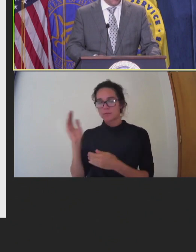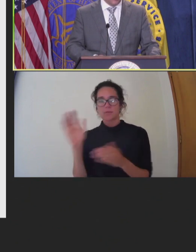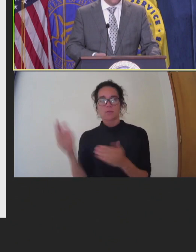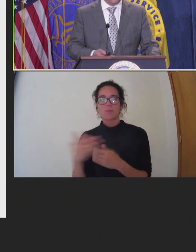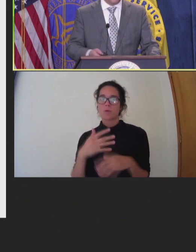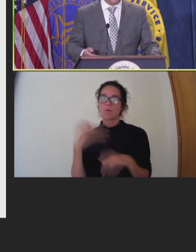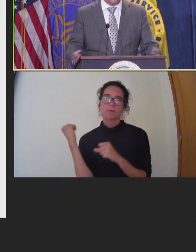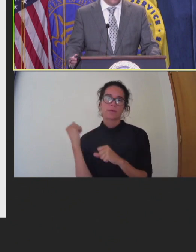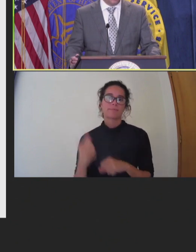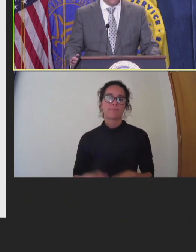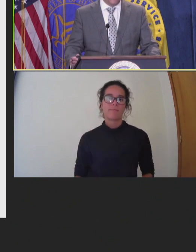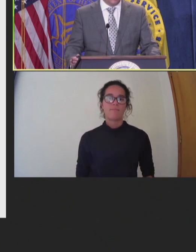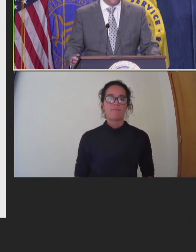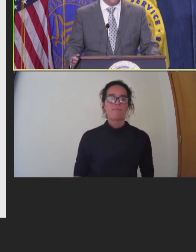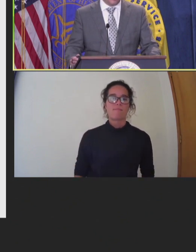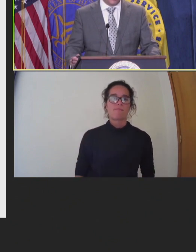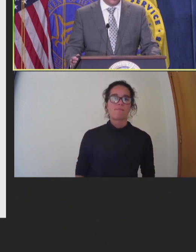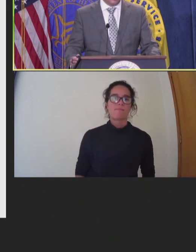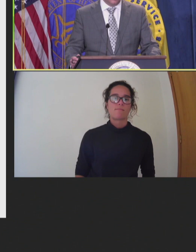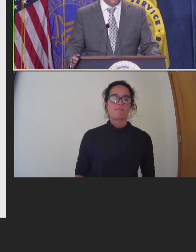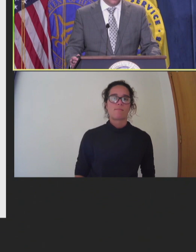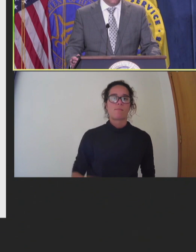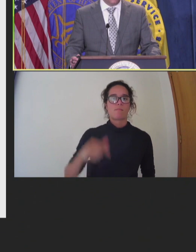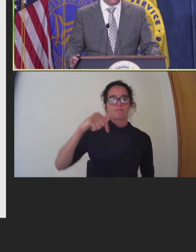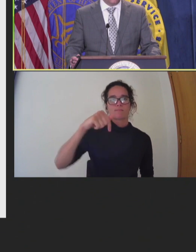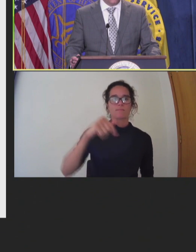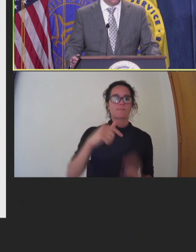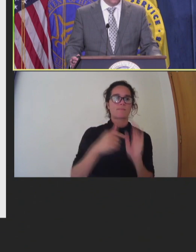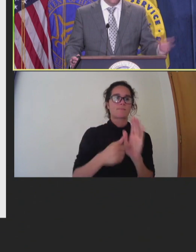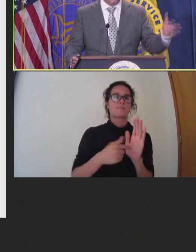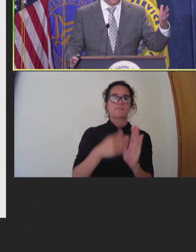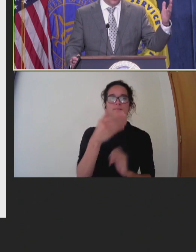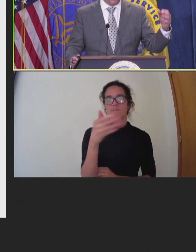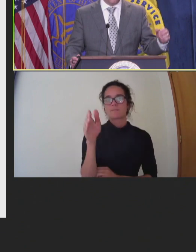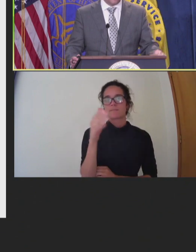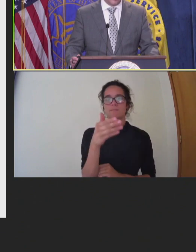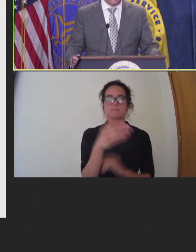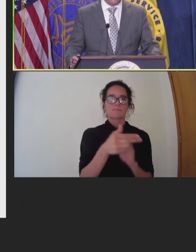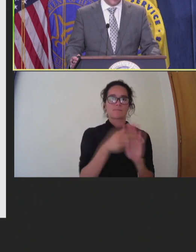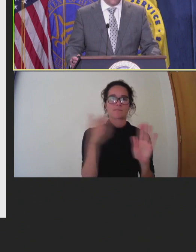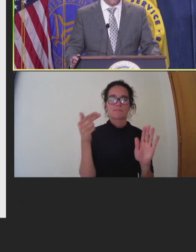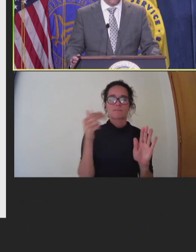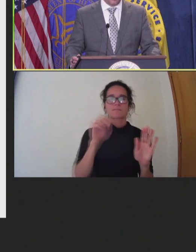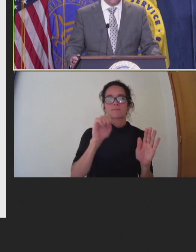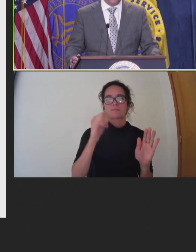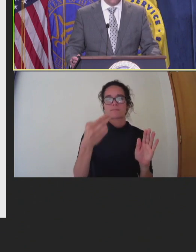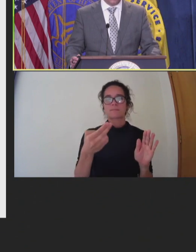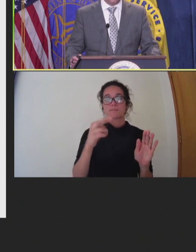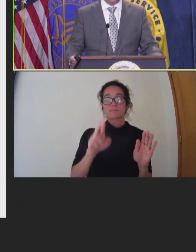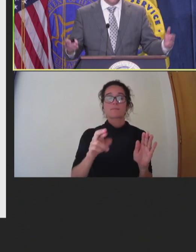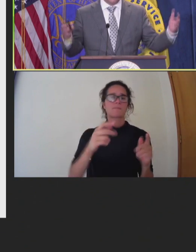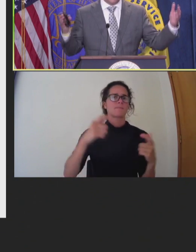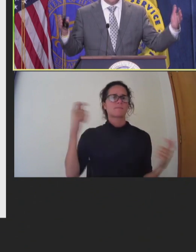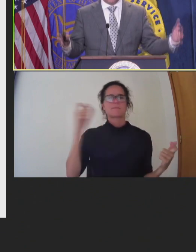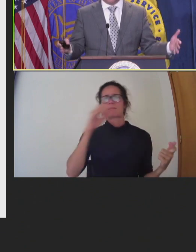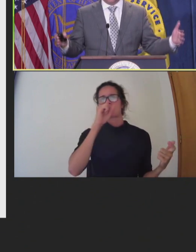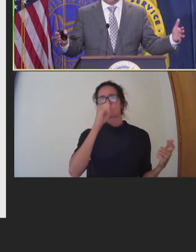This is just an example of the flagging in the EHR. So, it's a big orange flag at the top of those patients' charts that expired at the end of